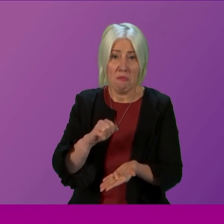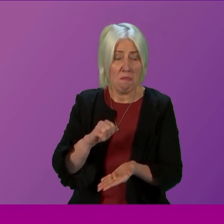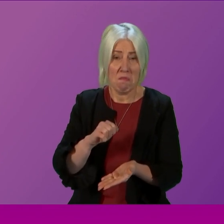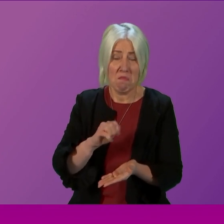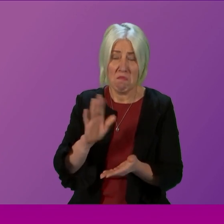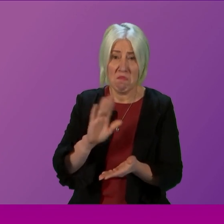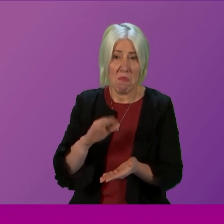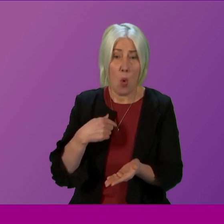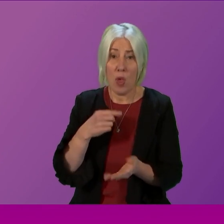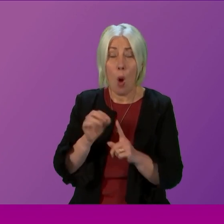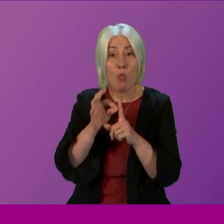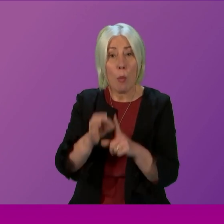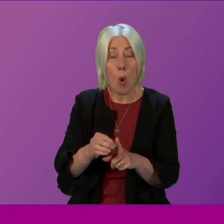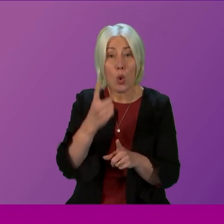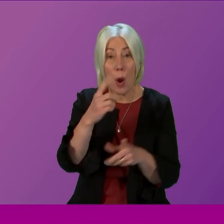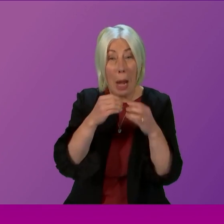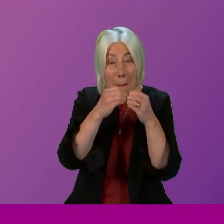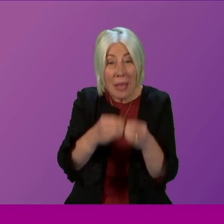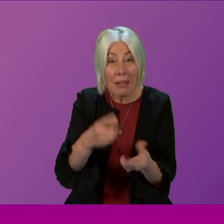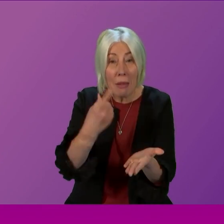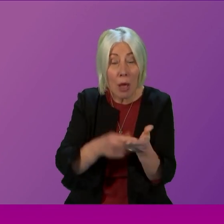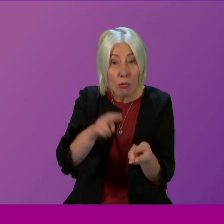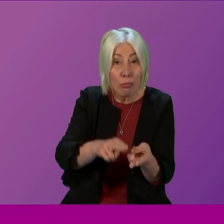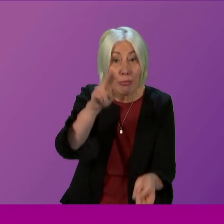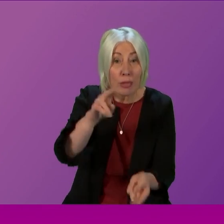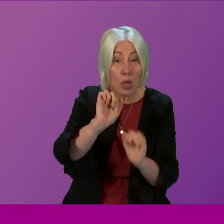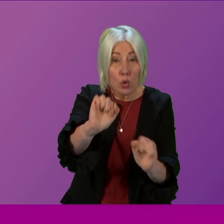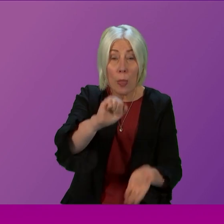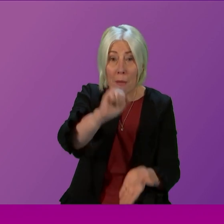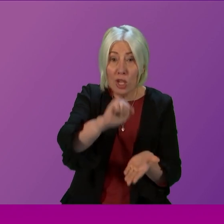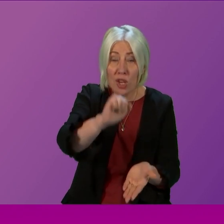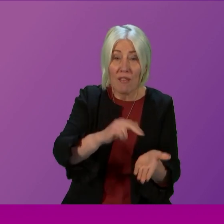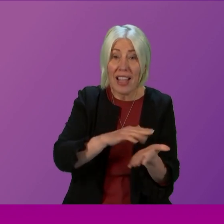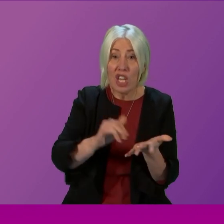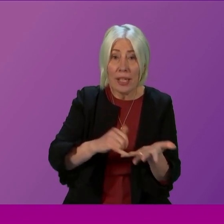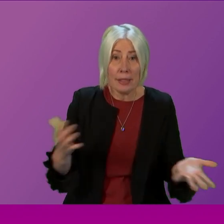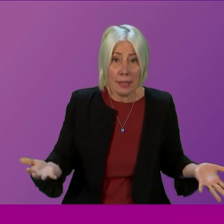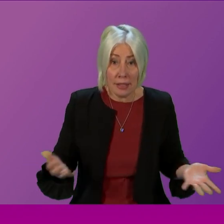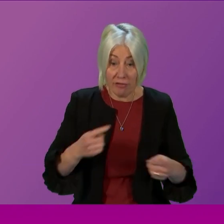we are proposing a £1 billion increase to the budget of the national health service next year.